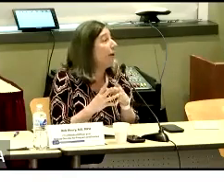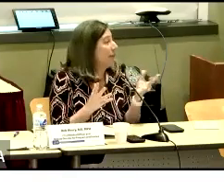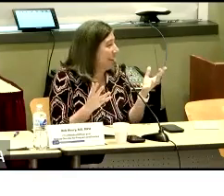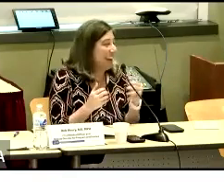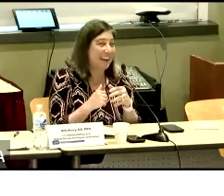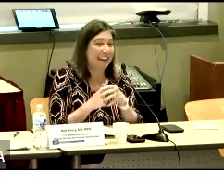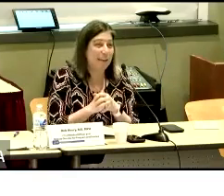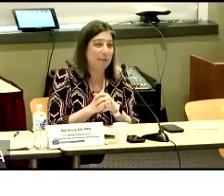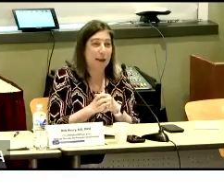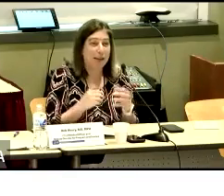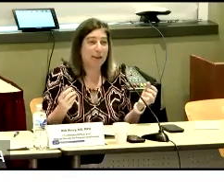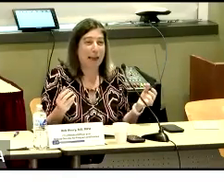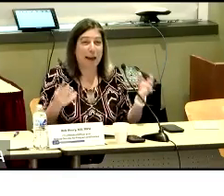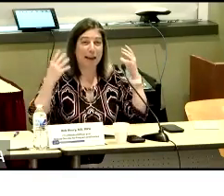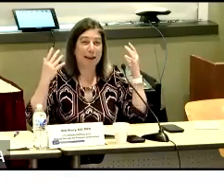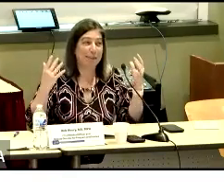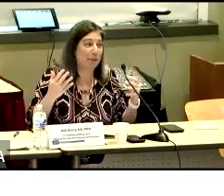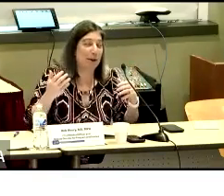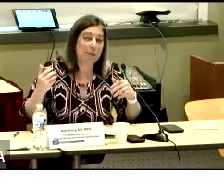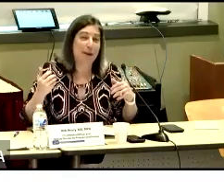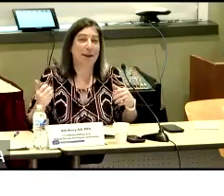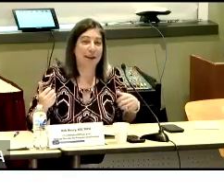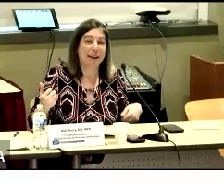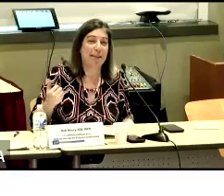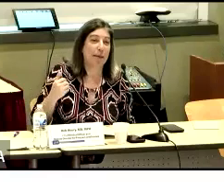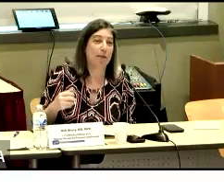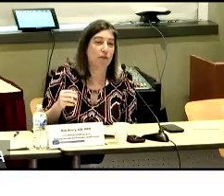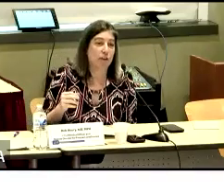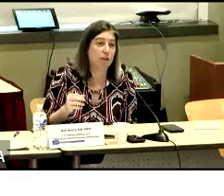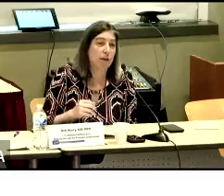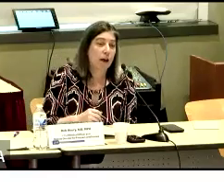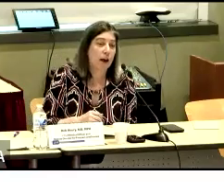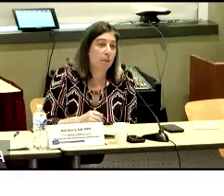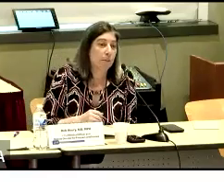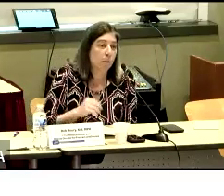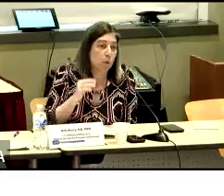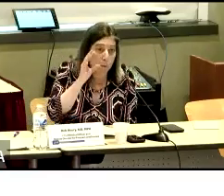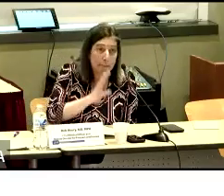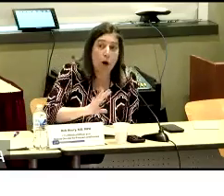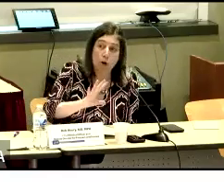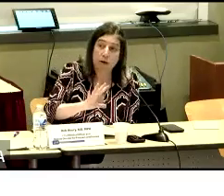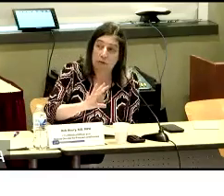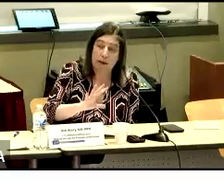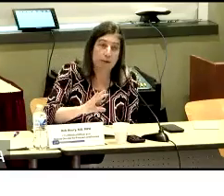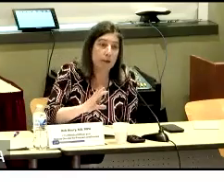oh, and look at that, I didn't even need a prompt, and substance use will be part of this.